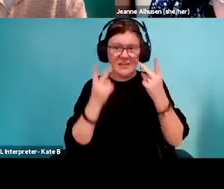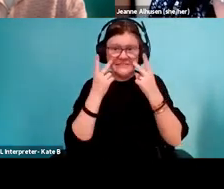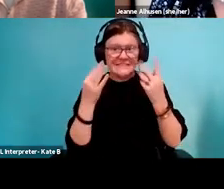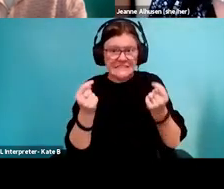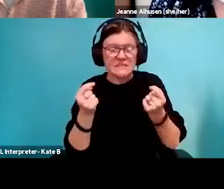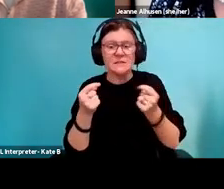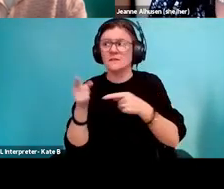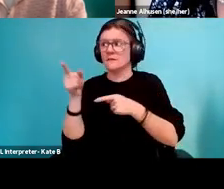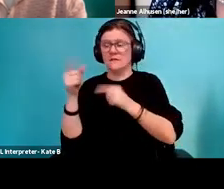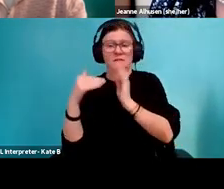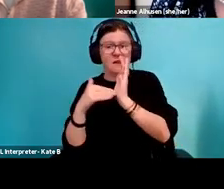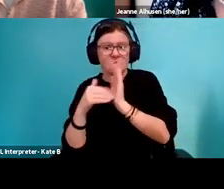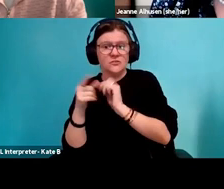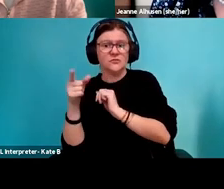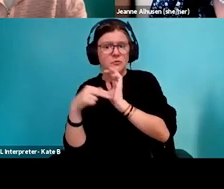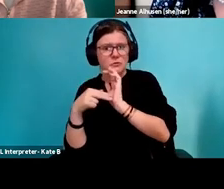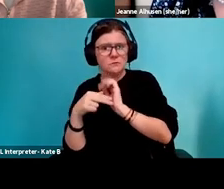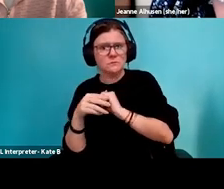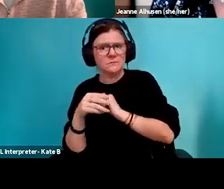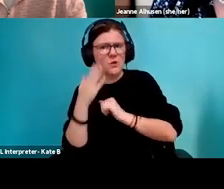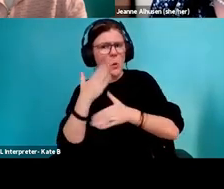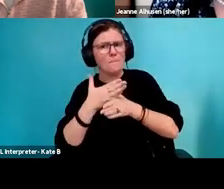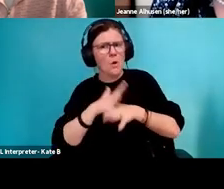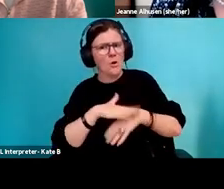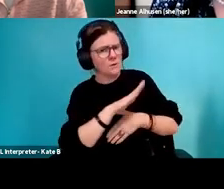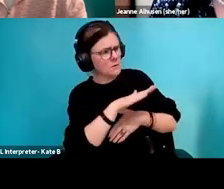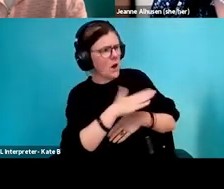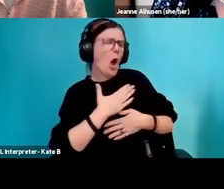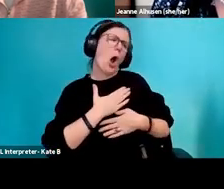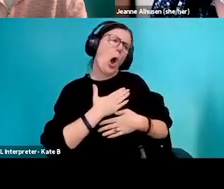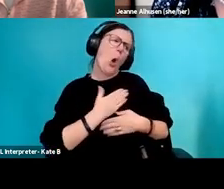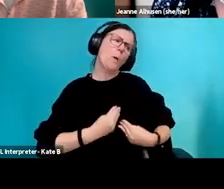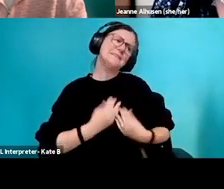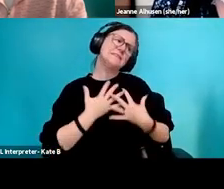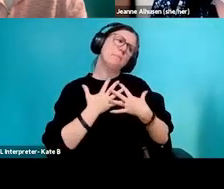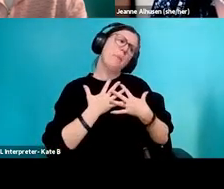healthcare providers will say to a partner, "What an inspiration they are for sticking